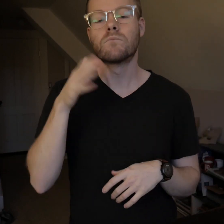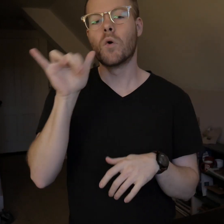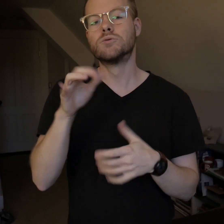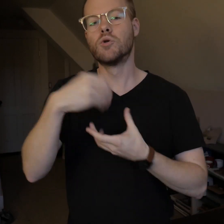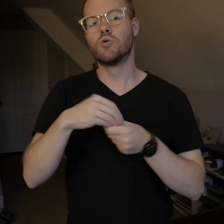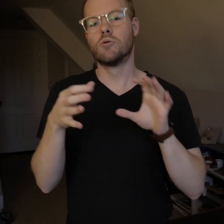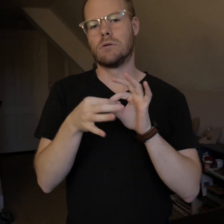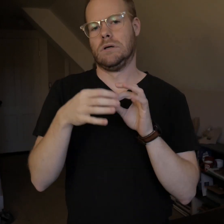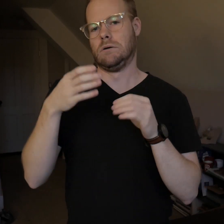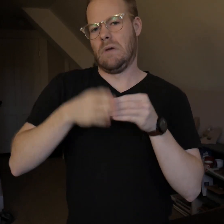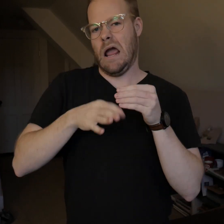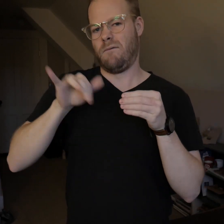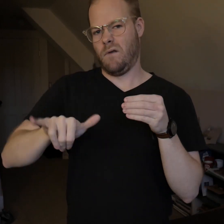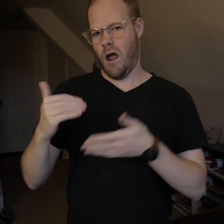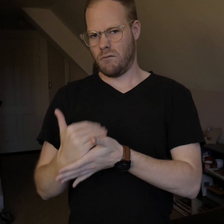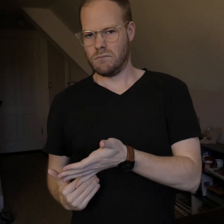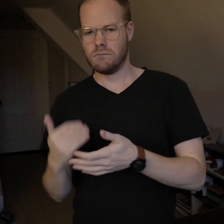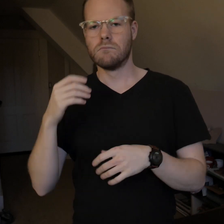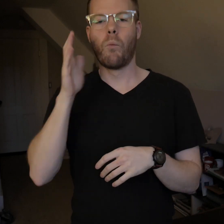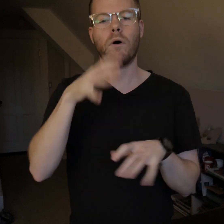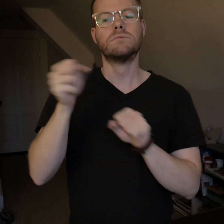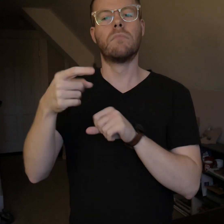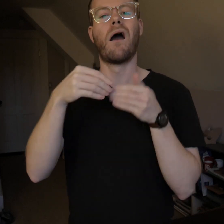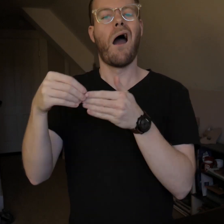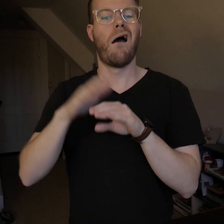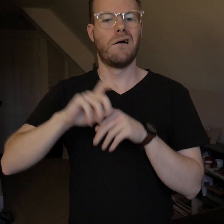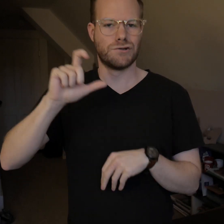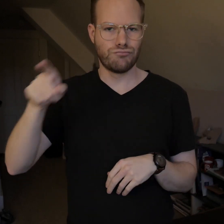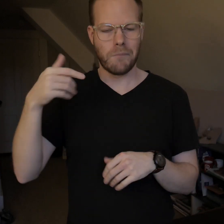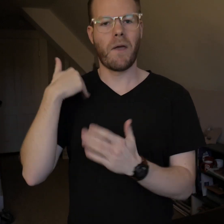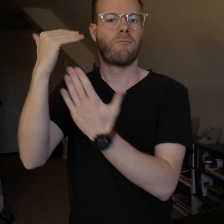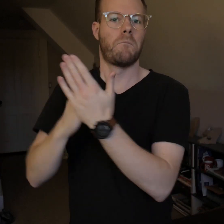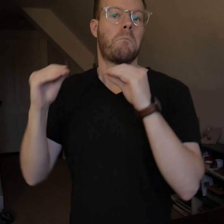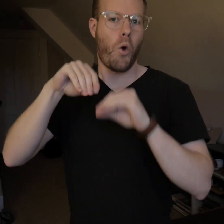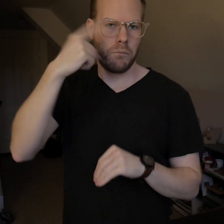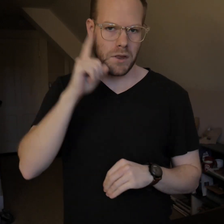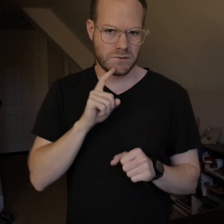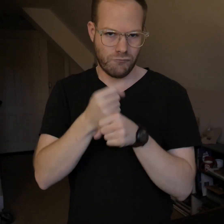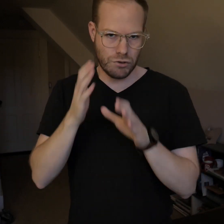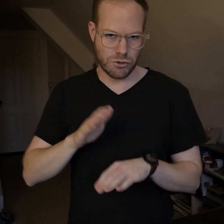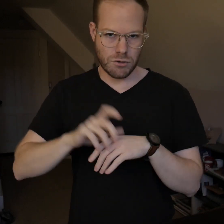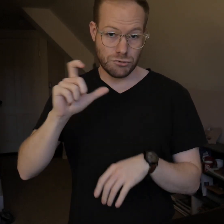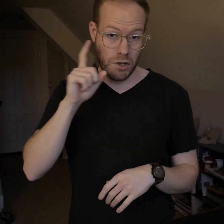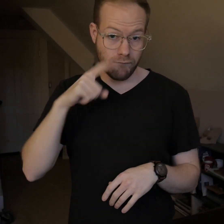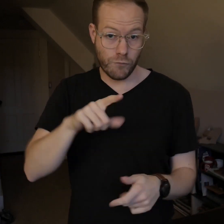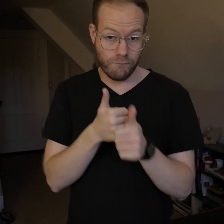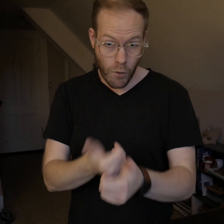I’ll also include a link at the end of this list that’ll take you to a guide on Instagram, listing more Black Deaf creators on Instagram for you to follow.